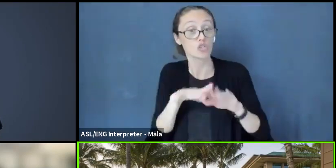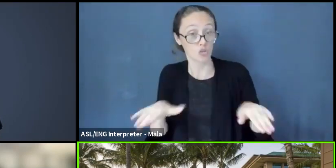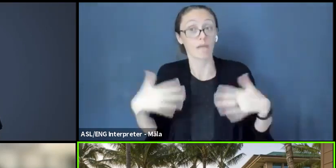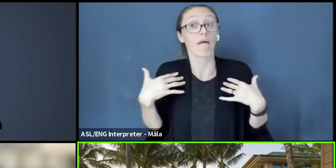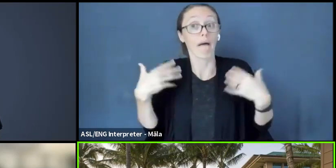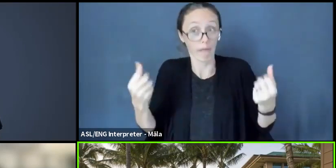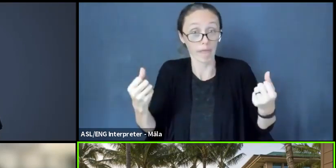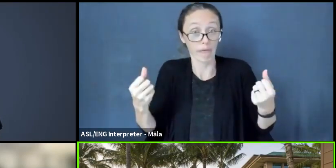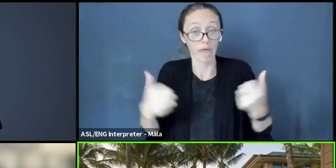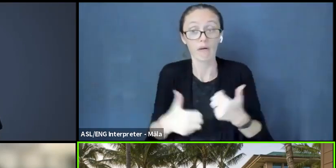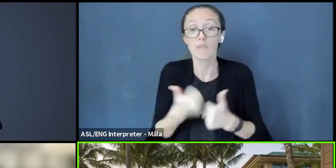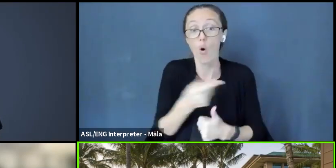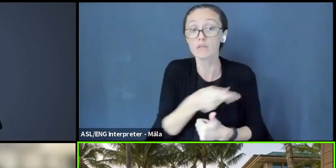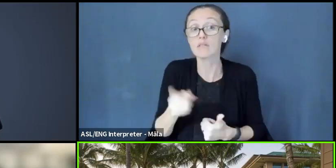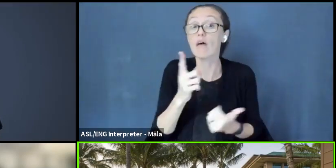not getting hospitalized yet.